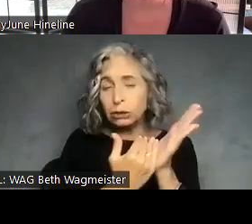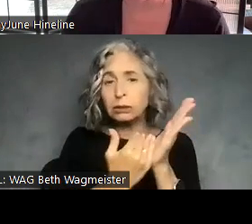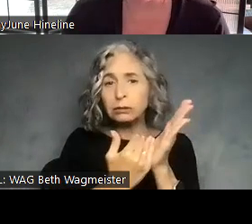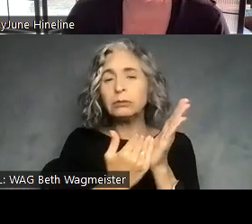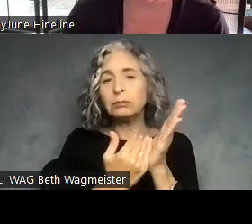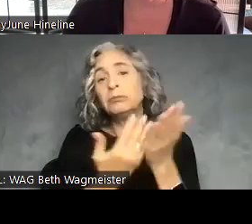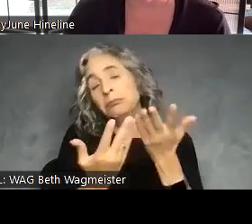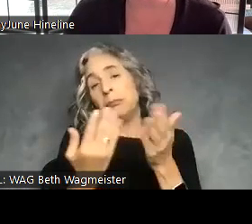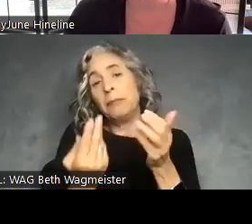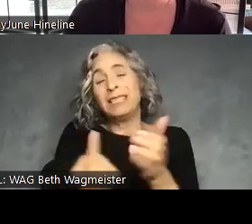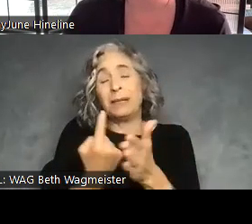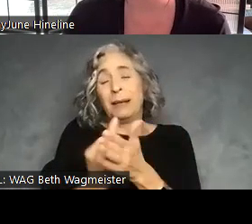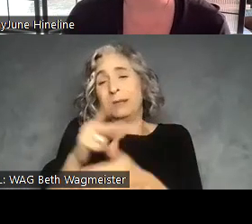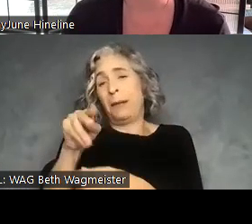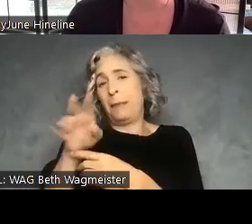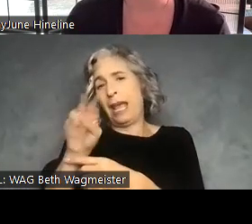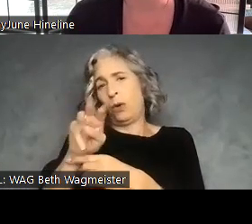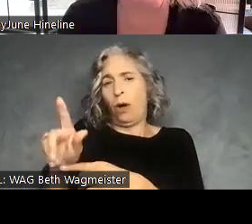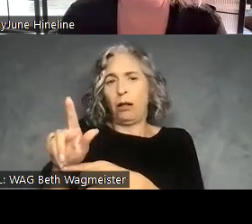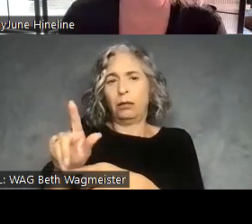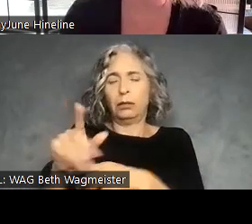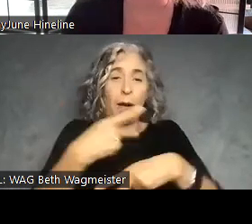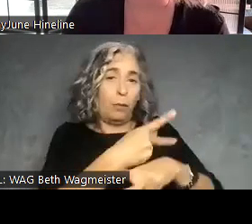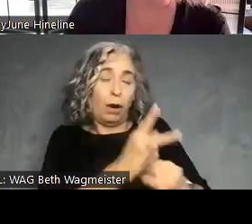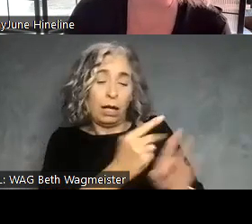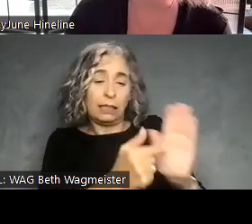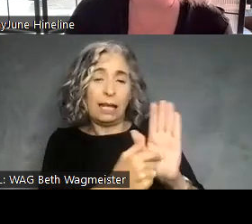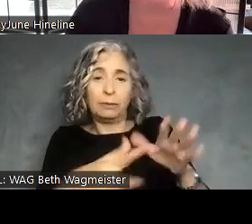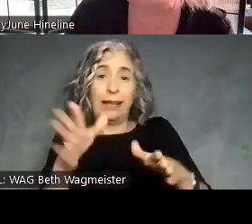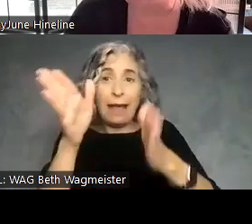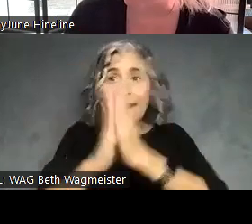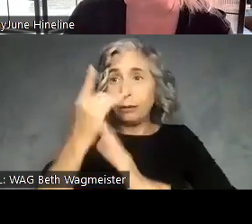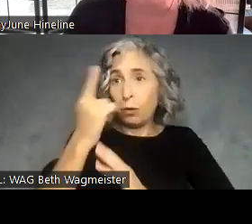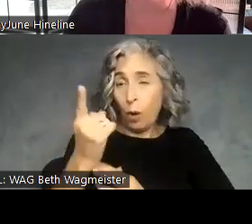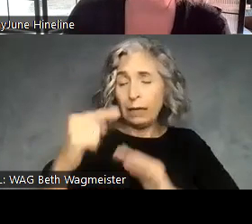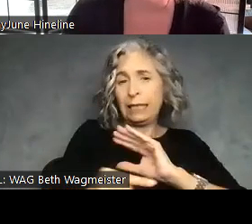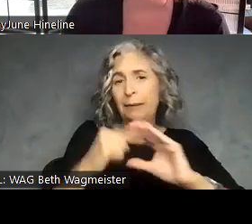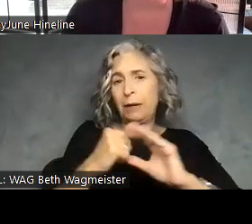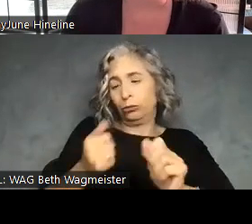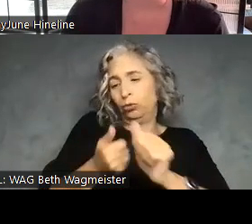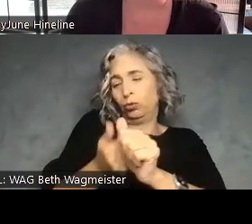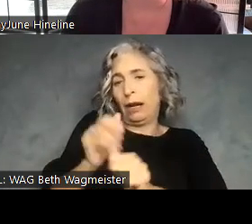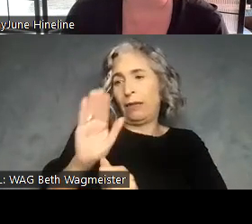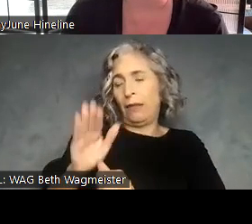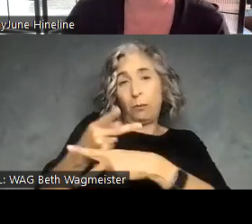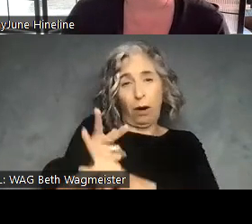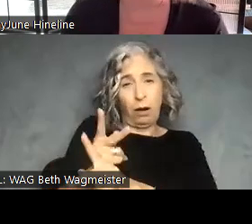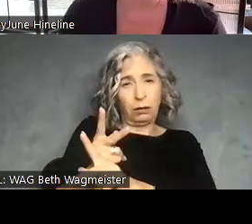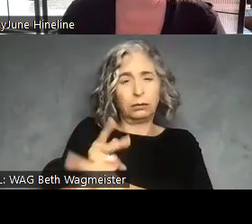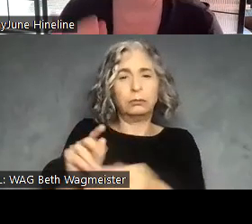to fill out a form before they can access them. White papers are created to educate the audience